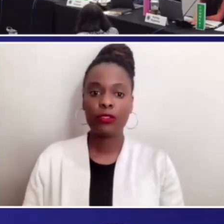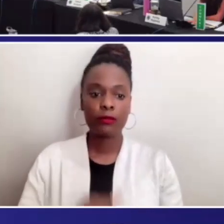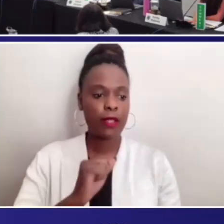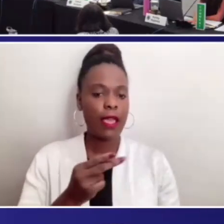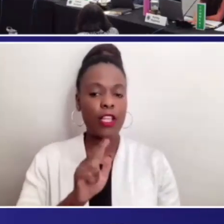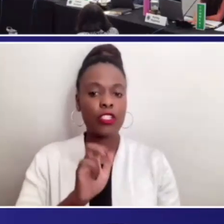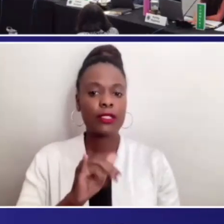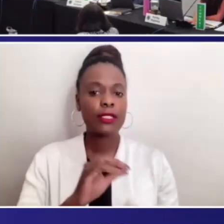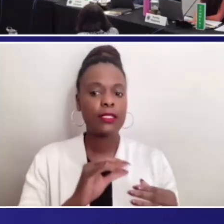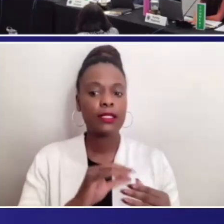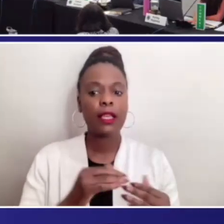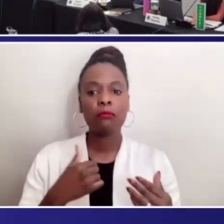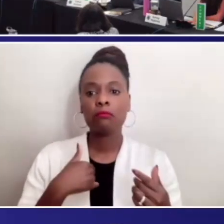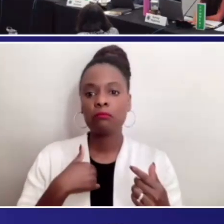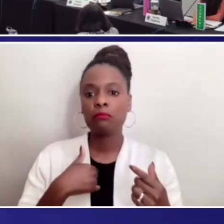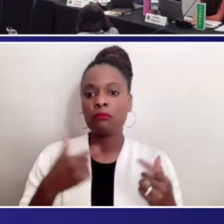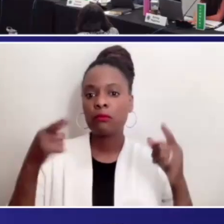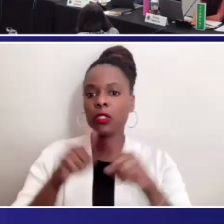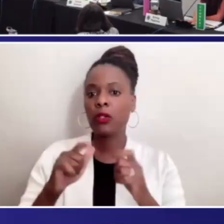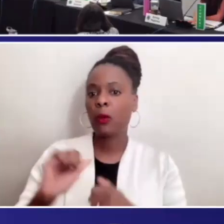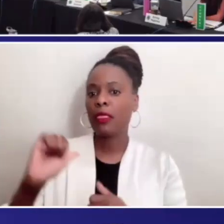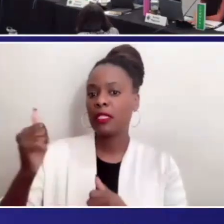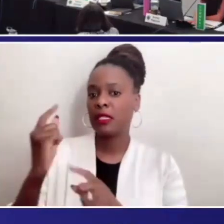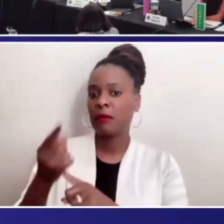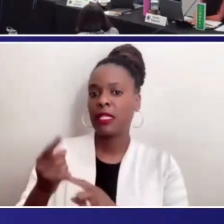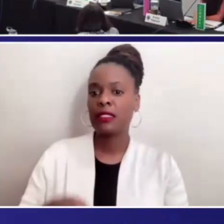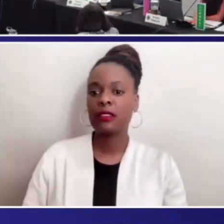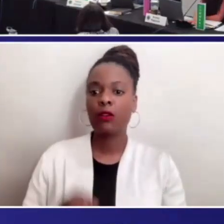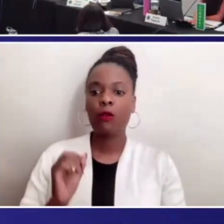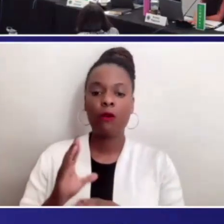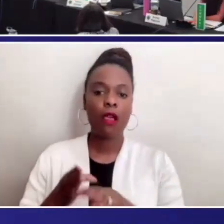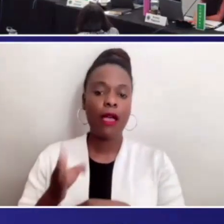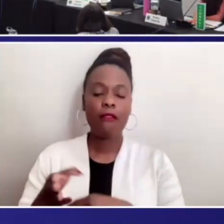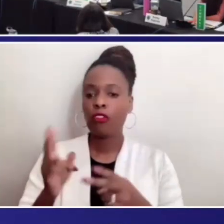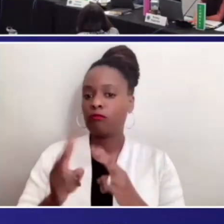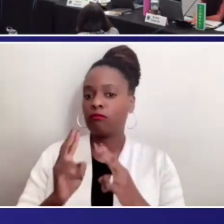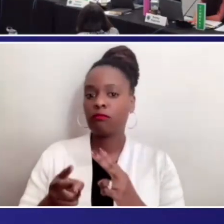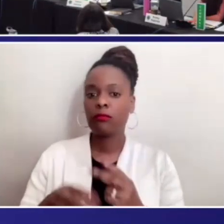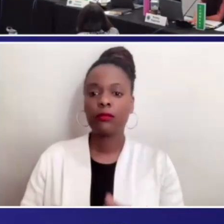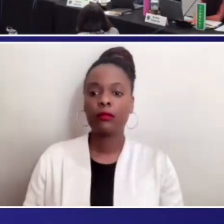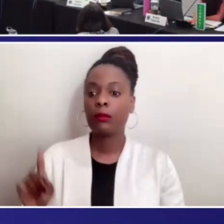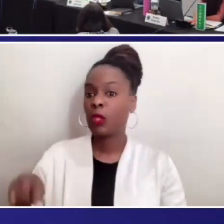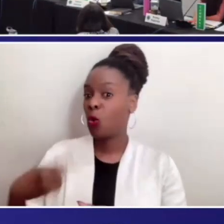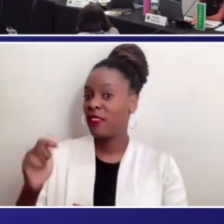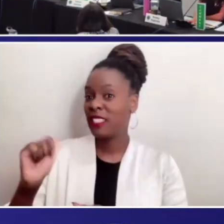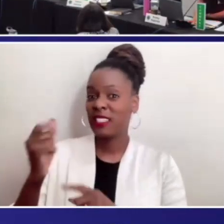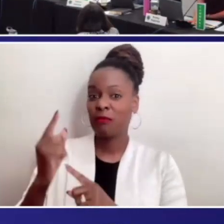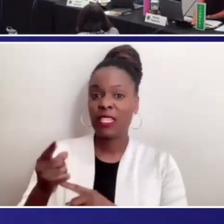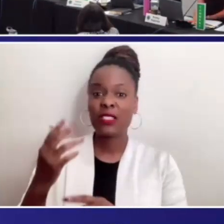I'm, I'm amenable to the ten-minute time period or afterwards, whatever you prefer. Only if it's ten minutes, because we have to huddle on our stuff.